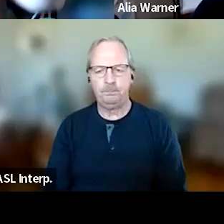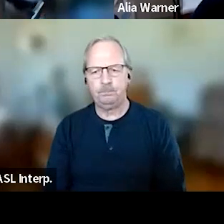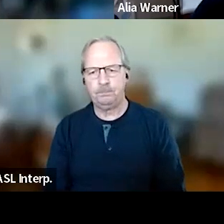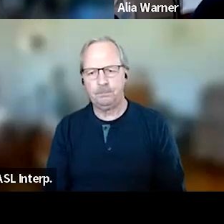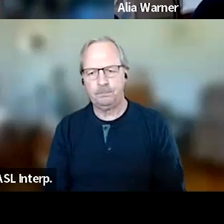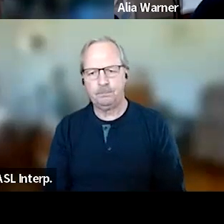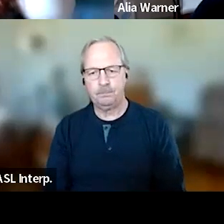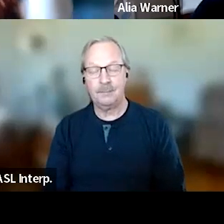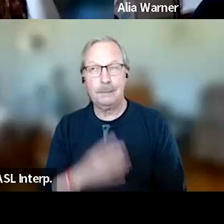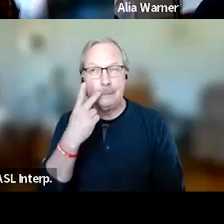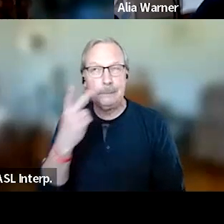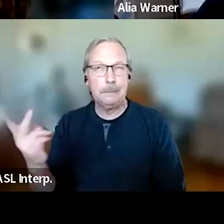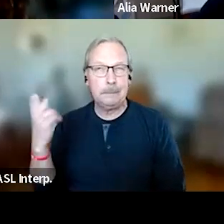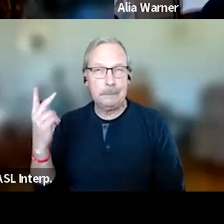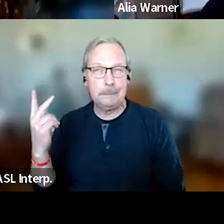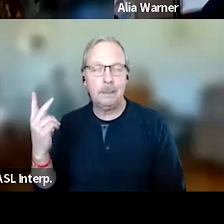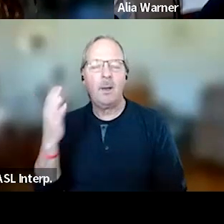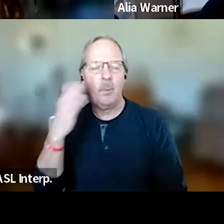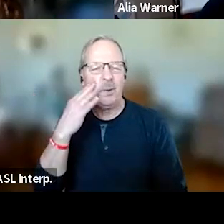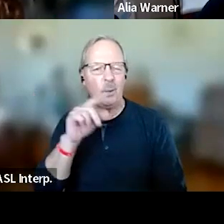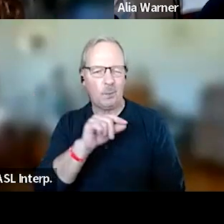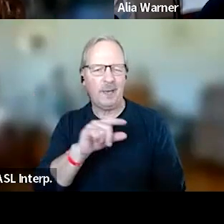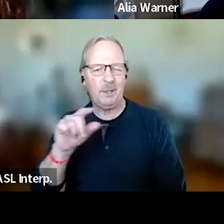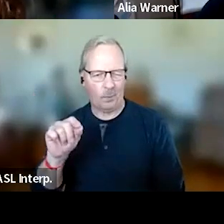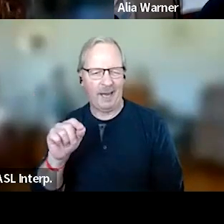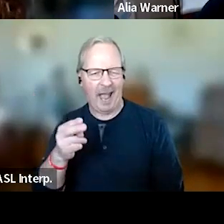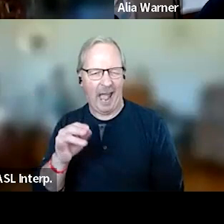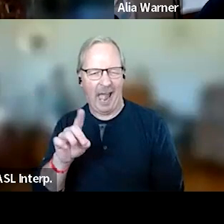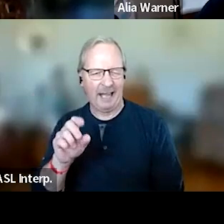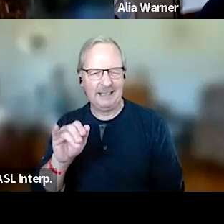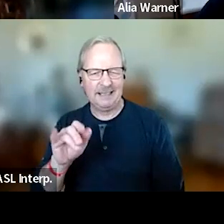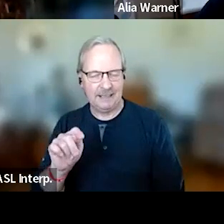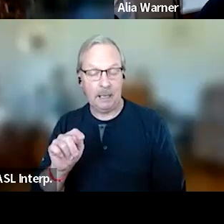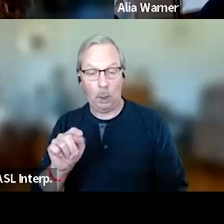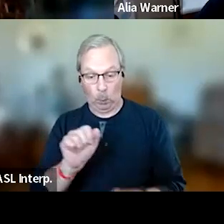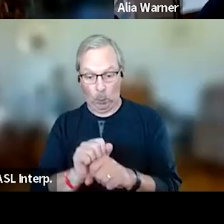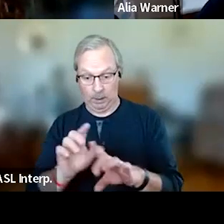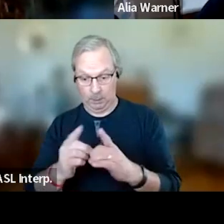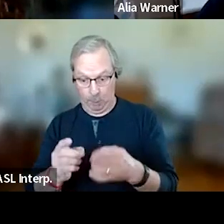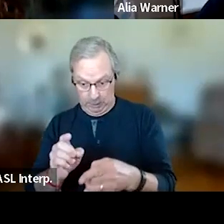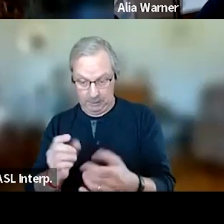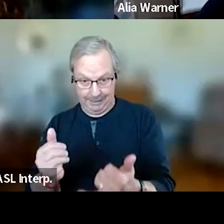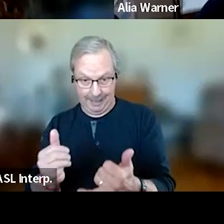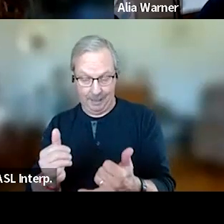In hindsight, which is 20-20, as we all know, working in the department that I'm in now, it is what we call a collaborative